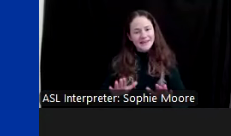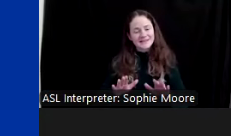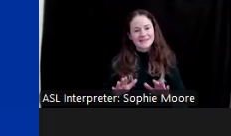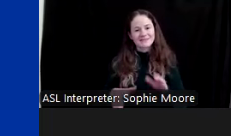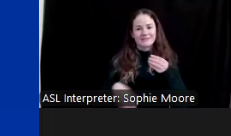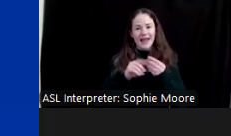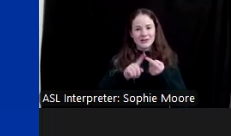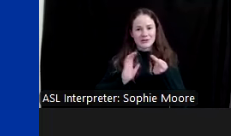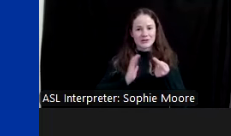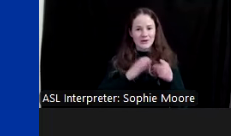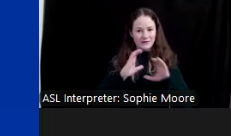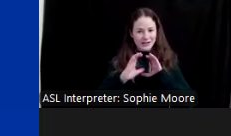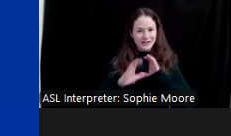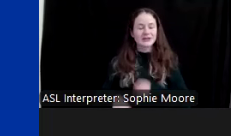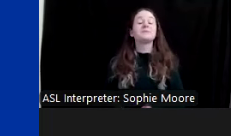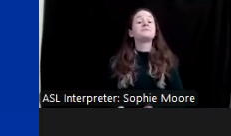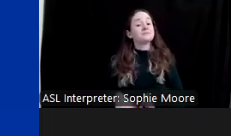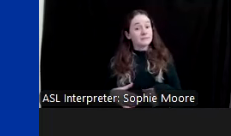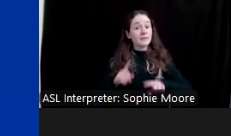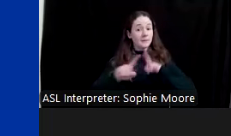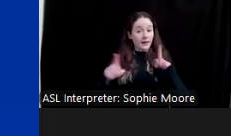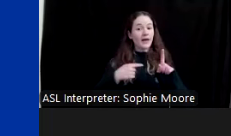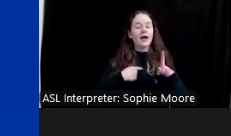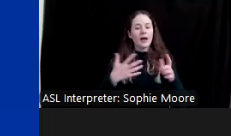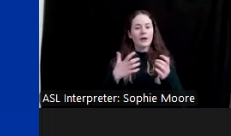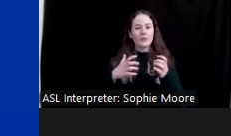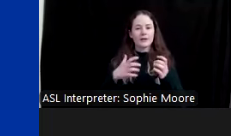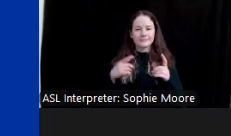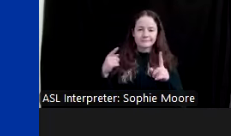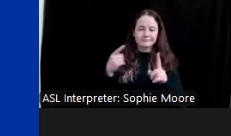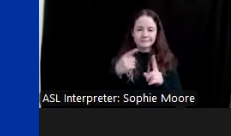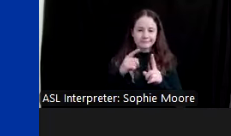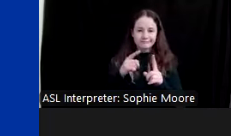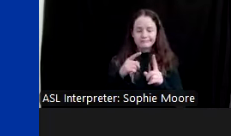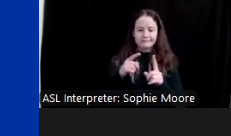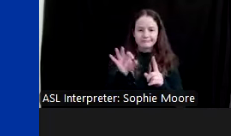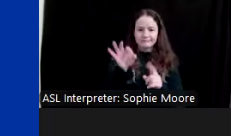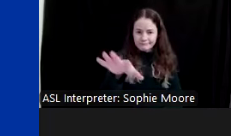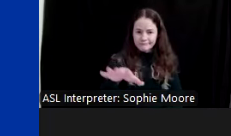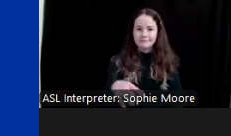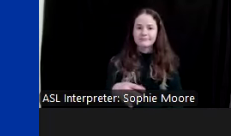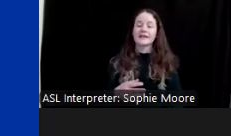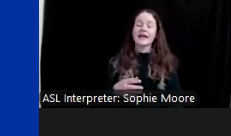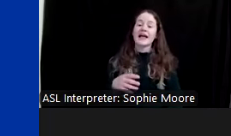But I also want to point out that adaptations um we kind of have two different main camps within the